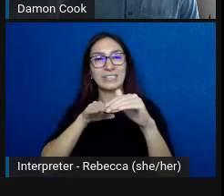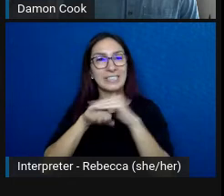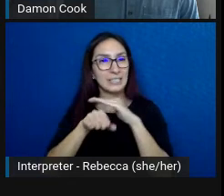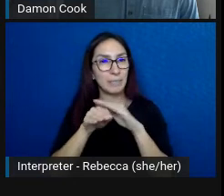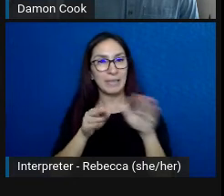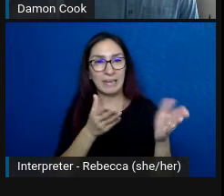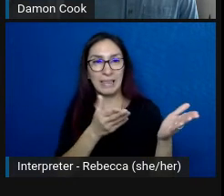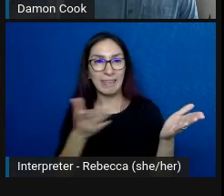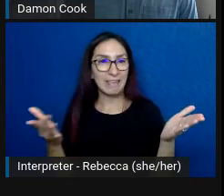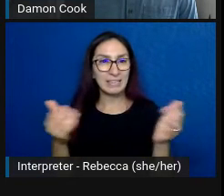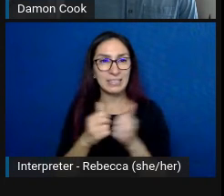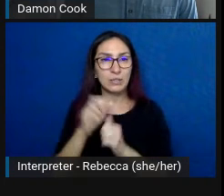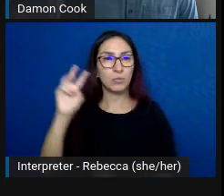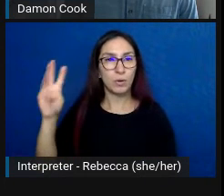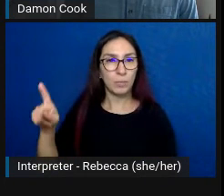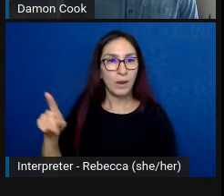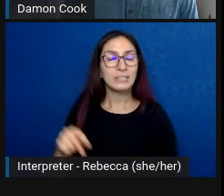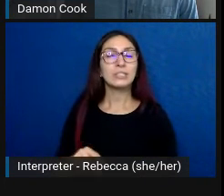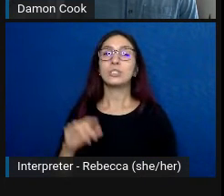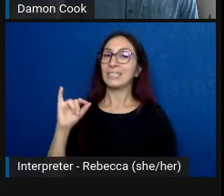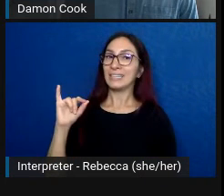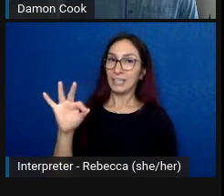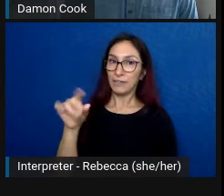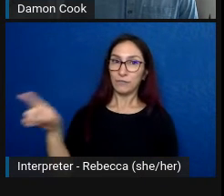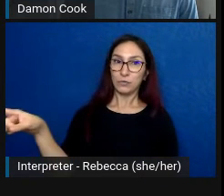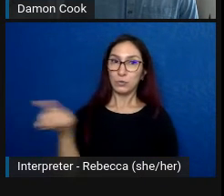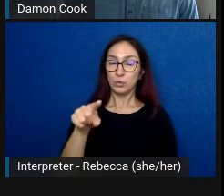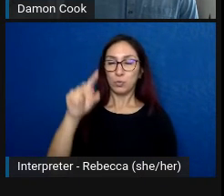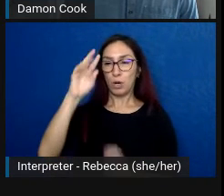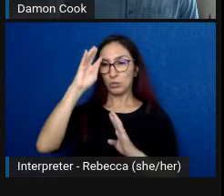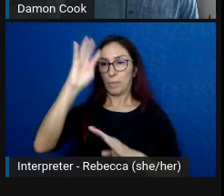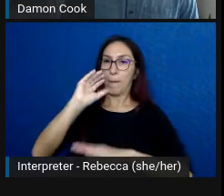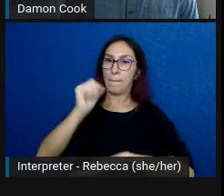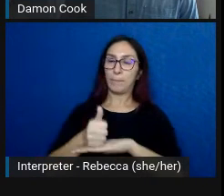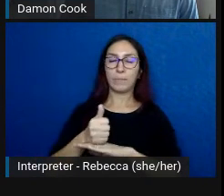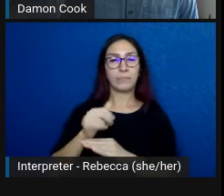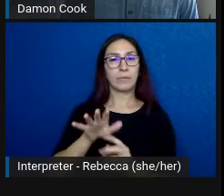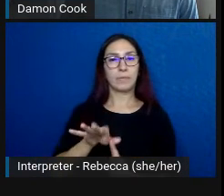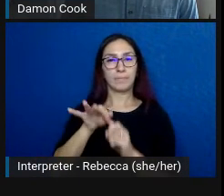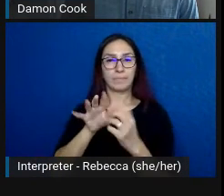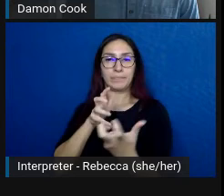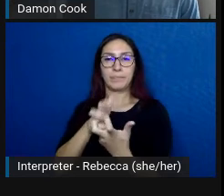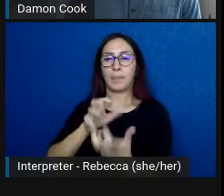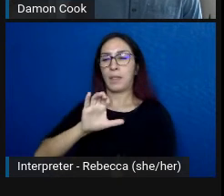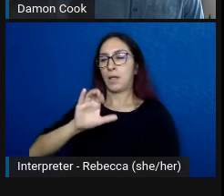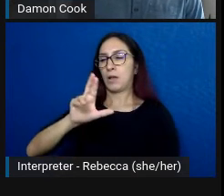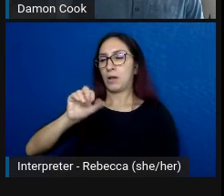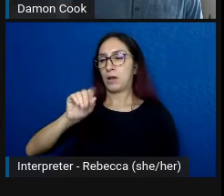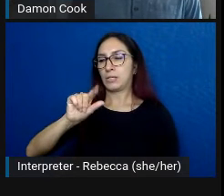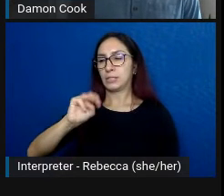If you were to build a custom block, Gutenberg's WordPress